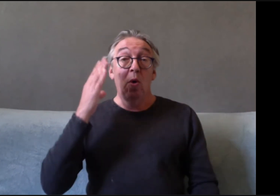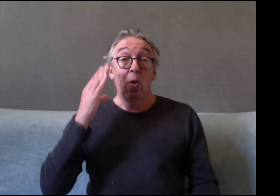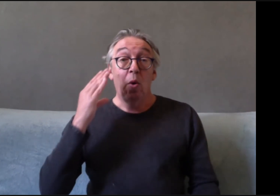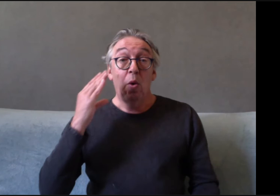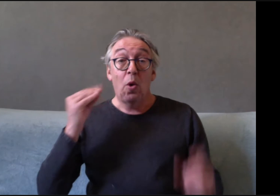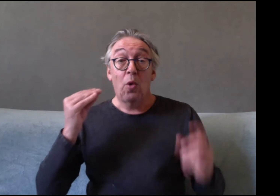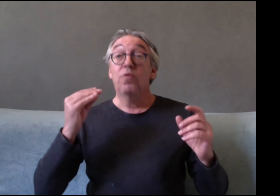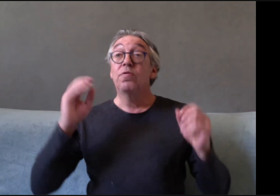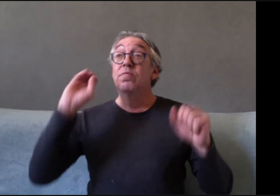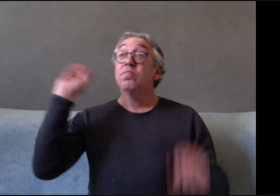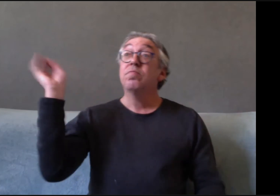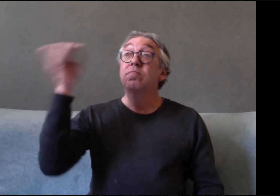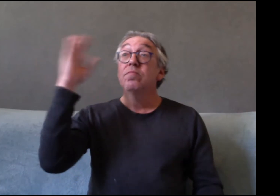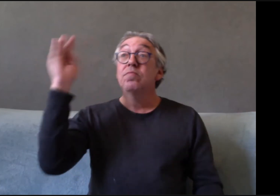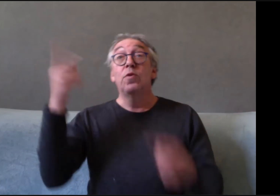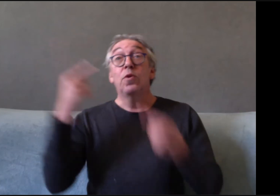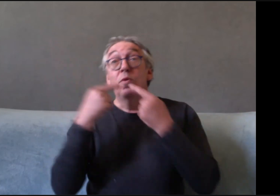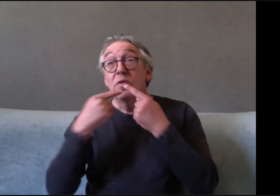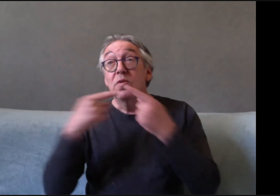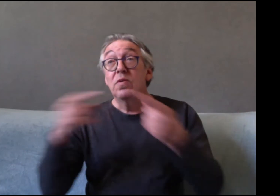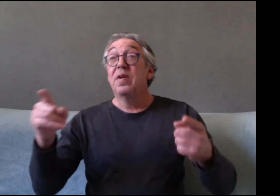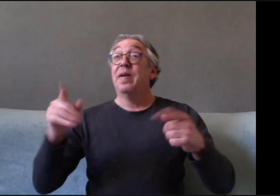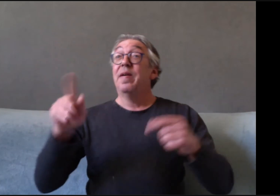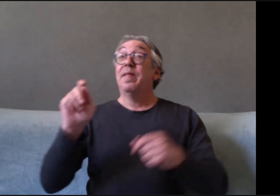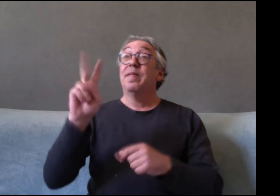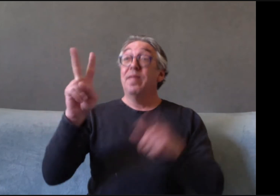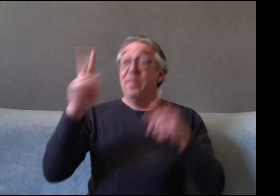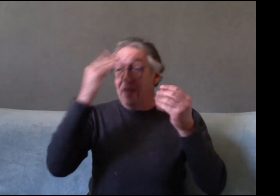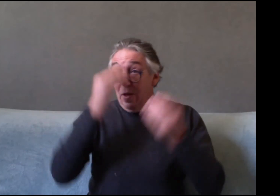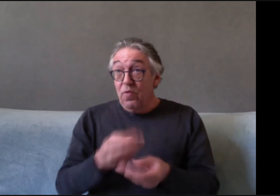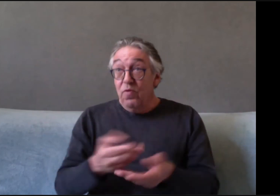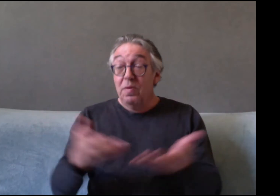Very happy with that, with lots of help from deaf people